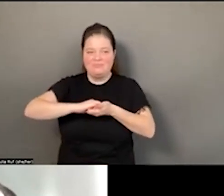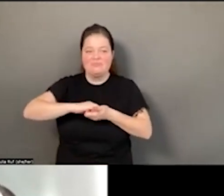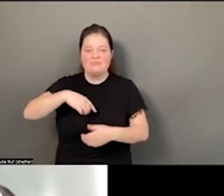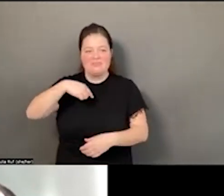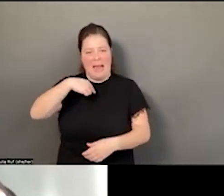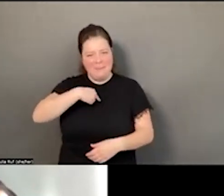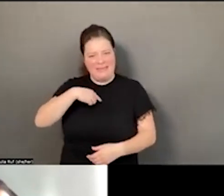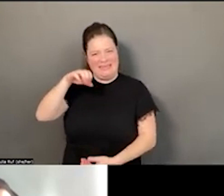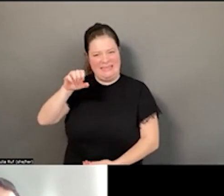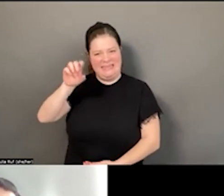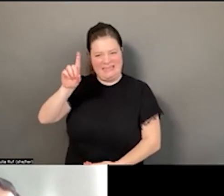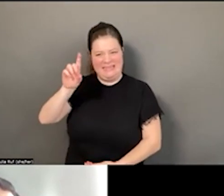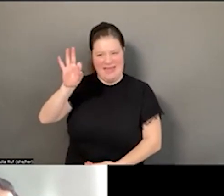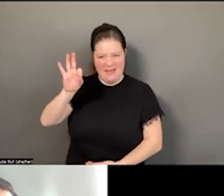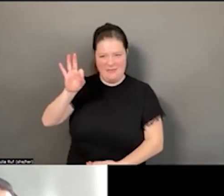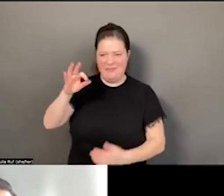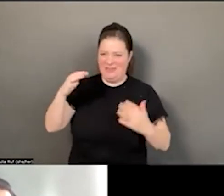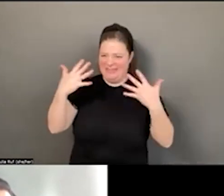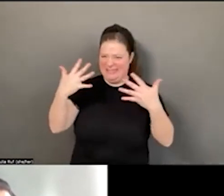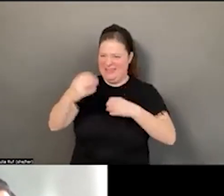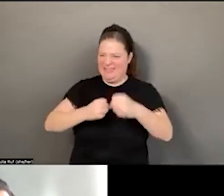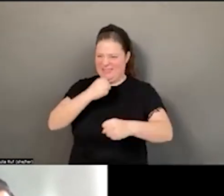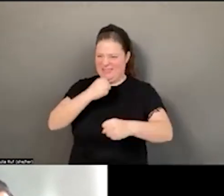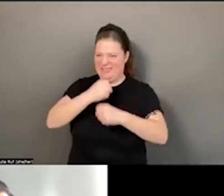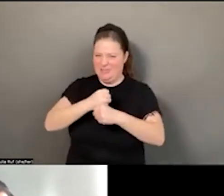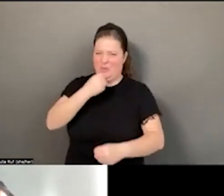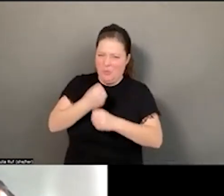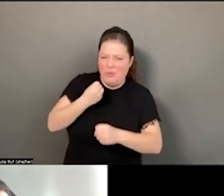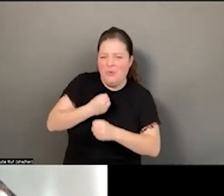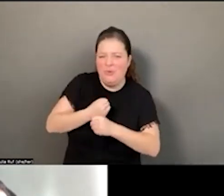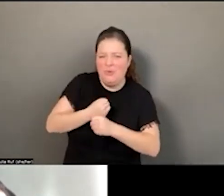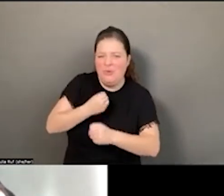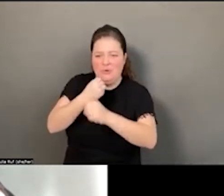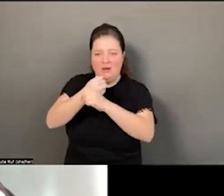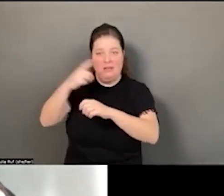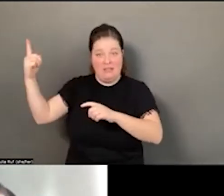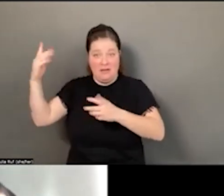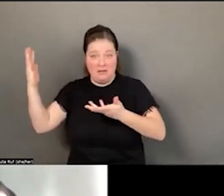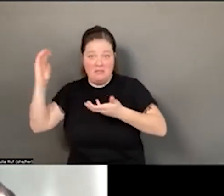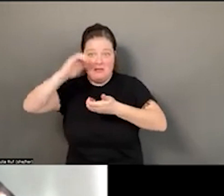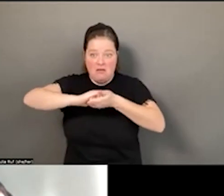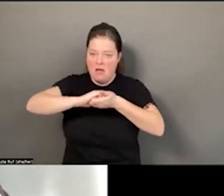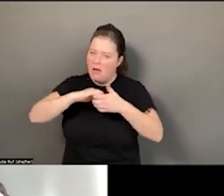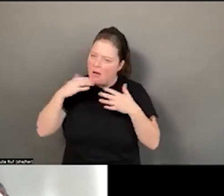and impactful events that I've been in, which we feel the hemicycle